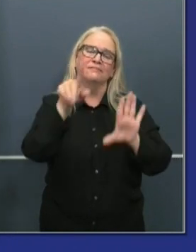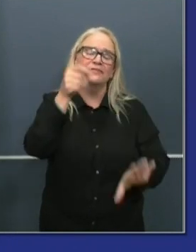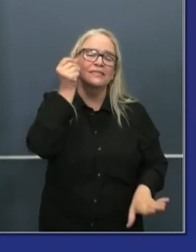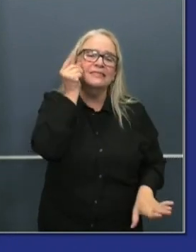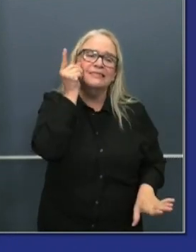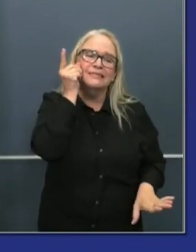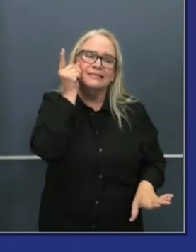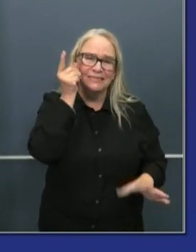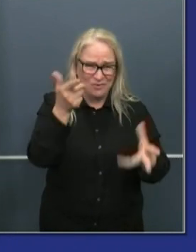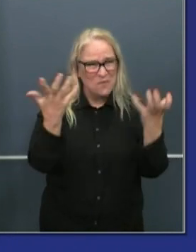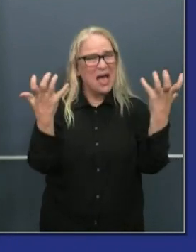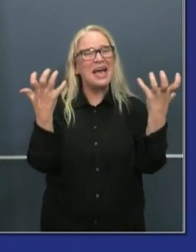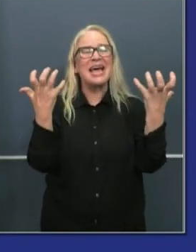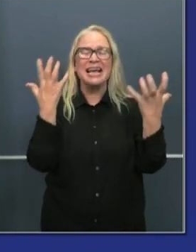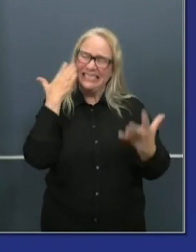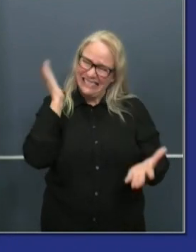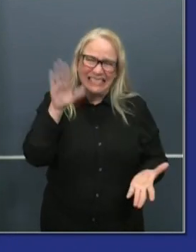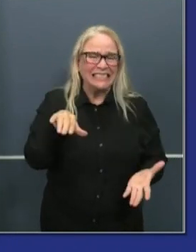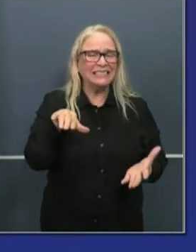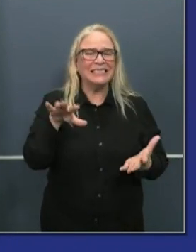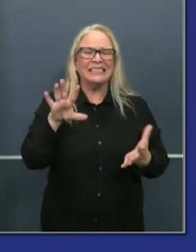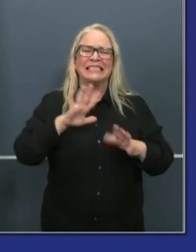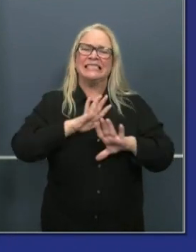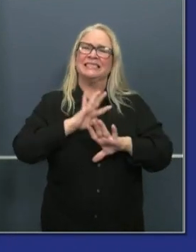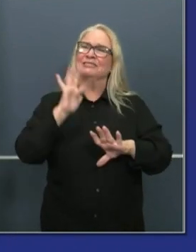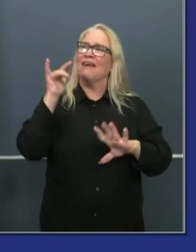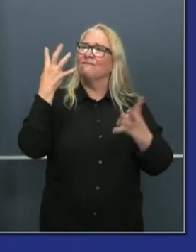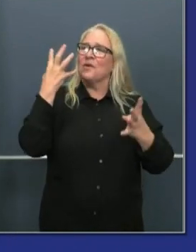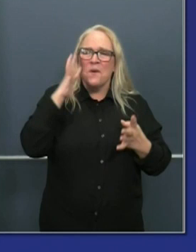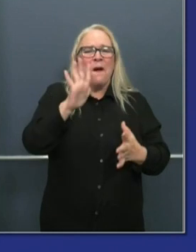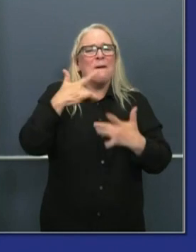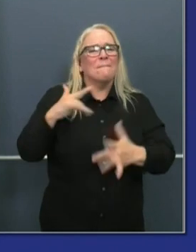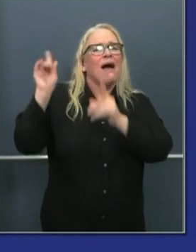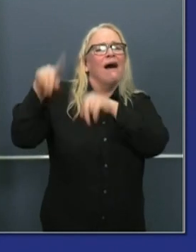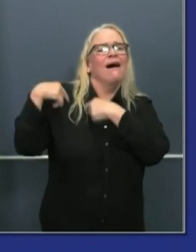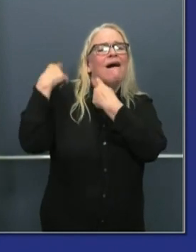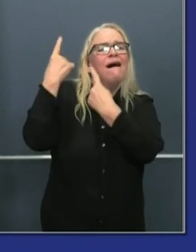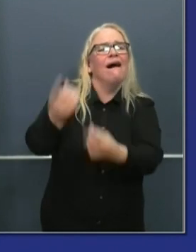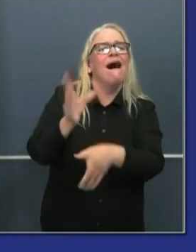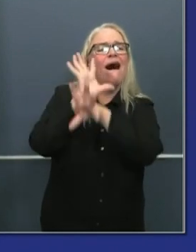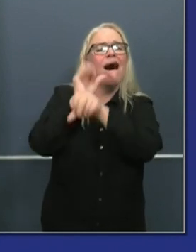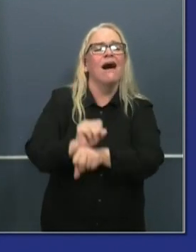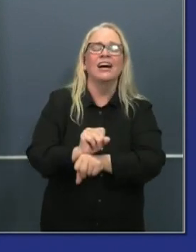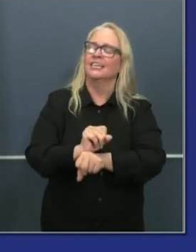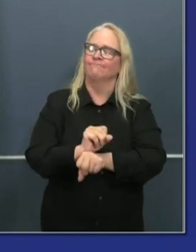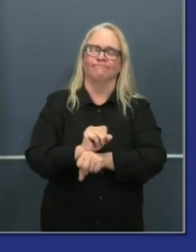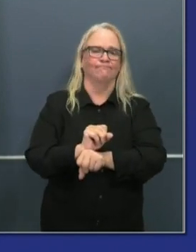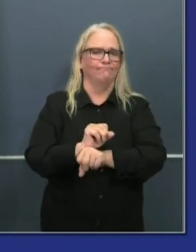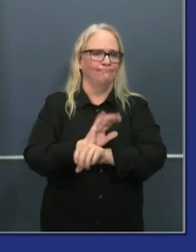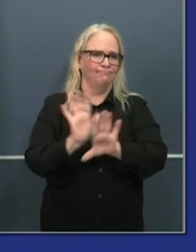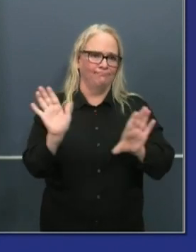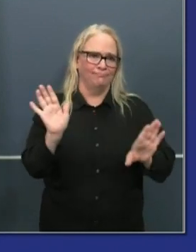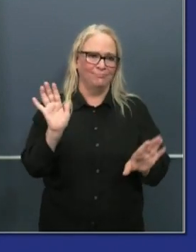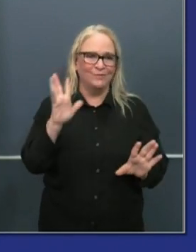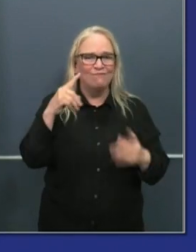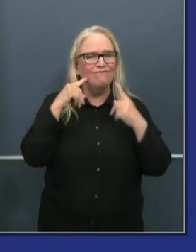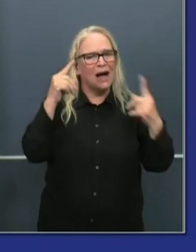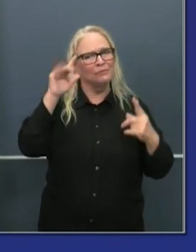BARBECUES AND HAVING FESTIVITIES AND SHARING TIME TOGETHER. UNDERSTANDABLE IMPULSE PARTICULARLY AROUND FOURTH OF